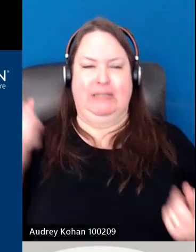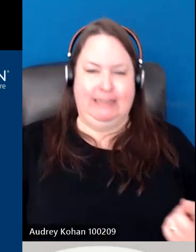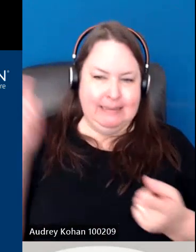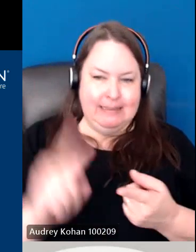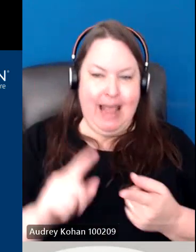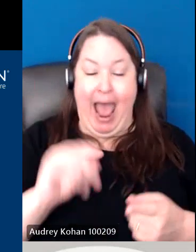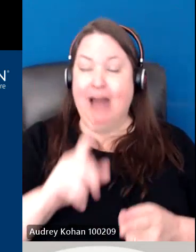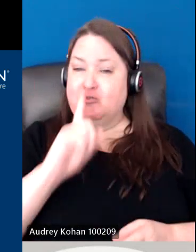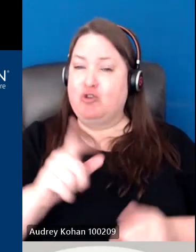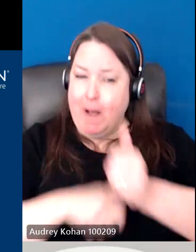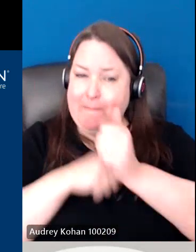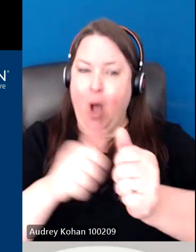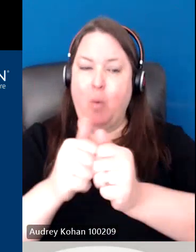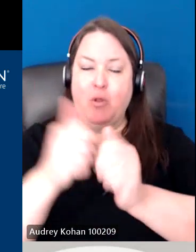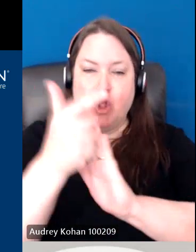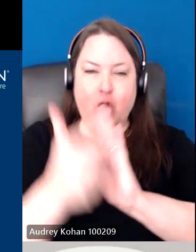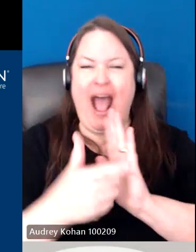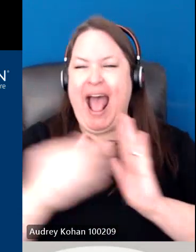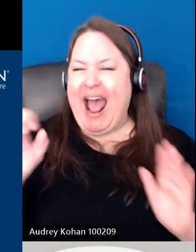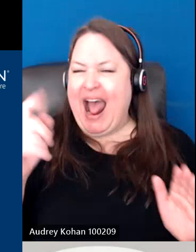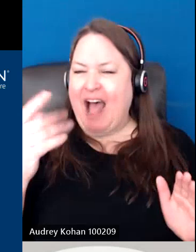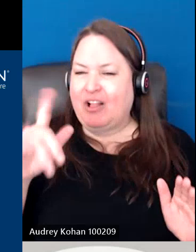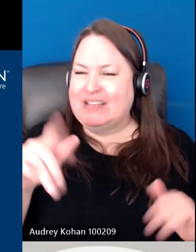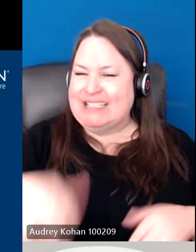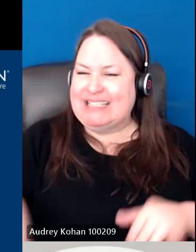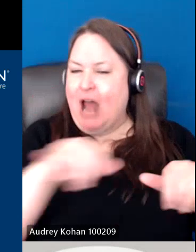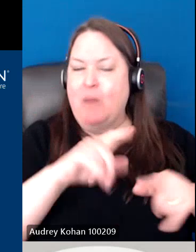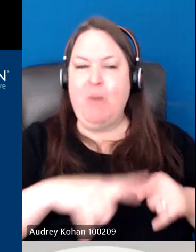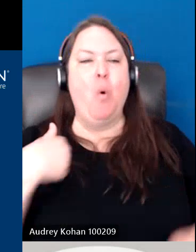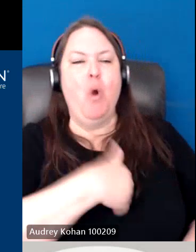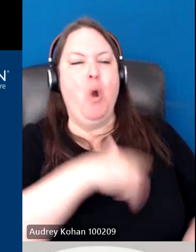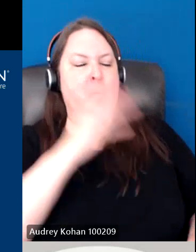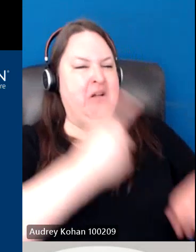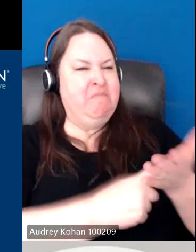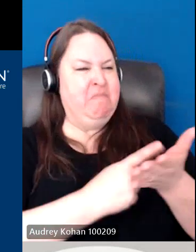with the legal and ethical standards but we will dive into the specifics of managing these